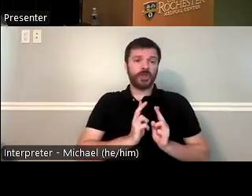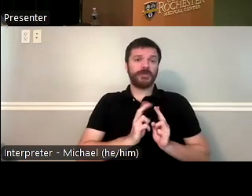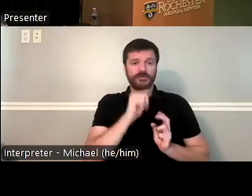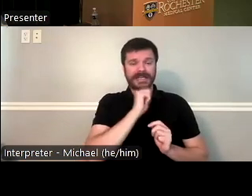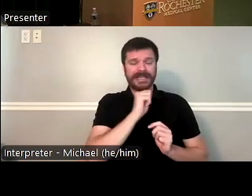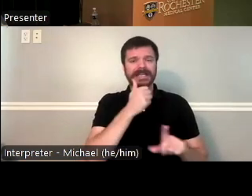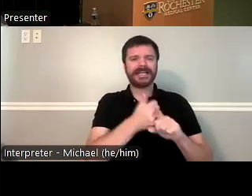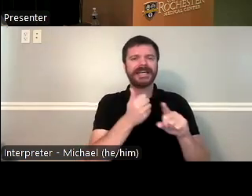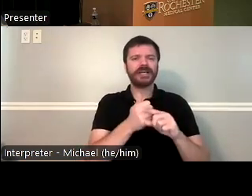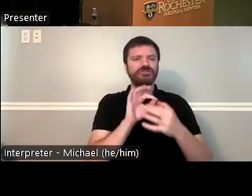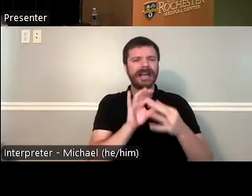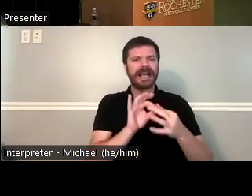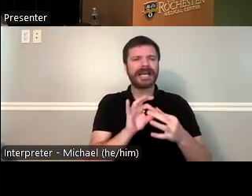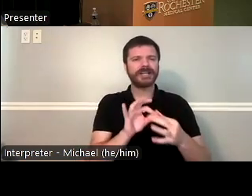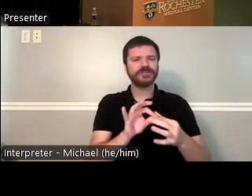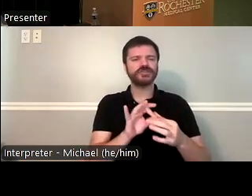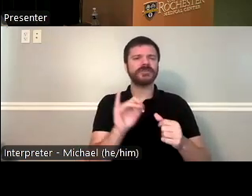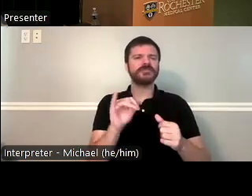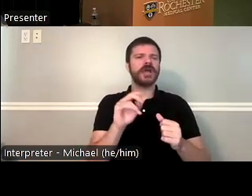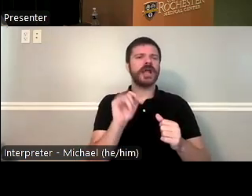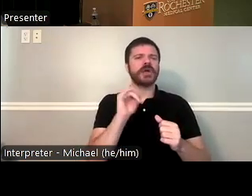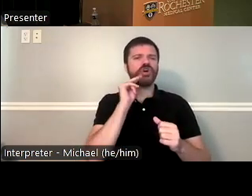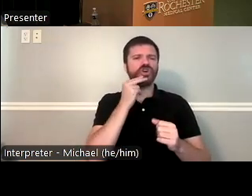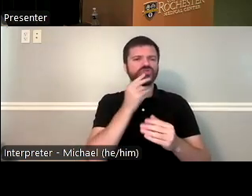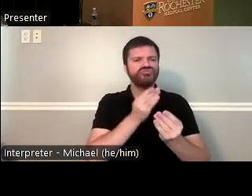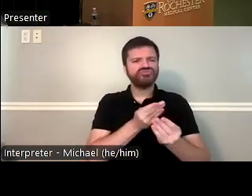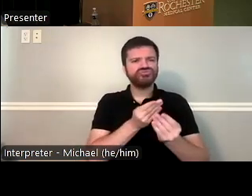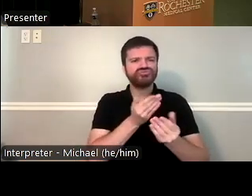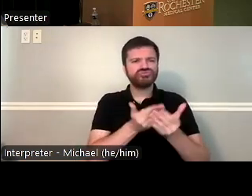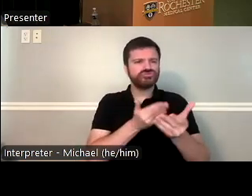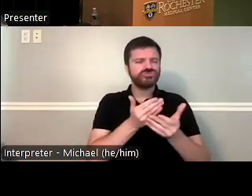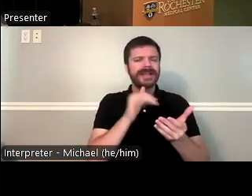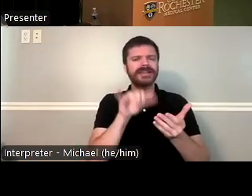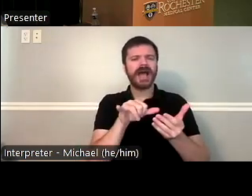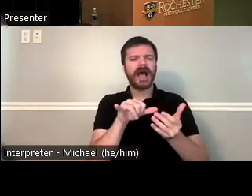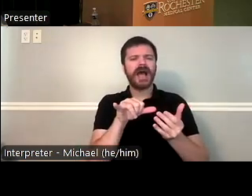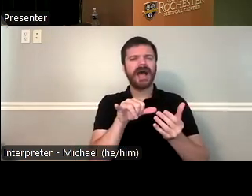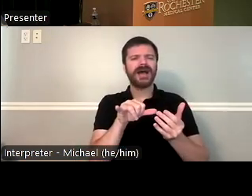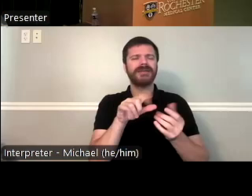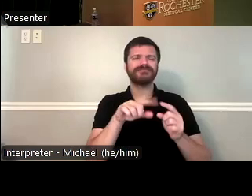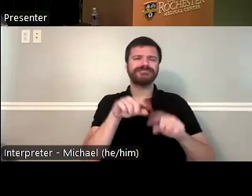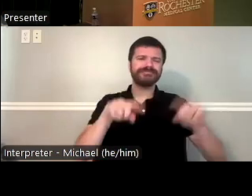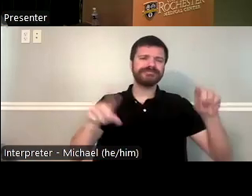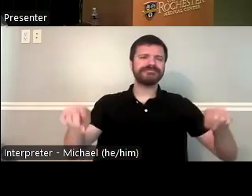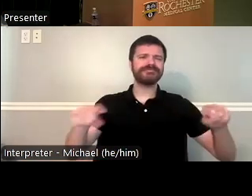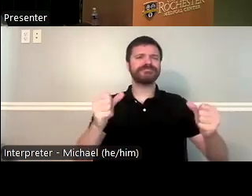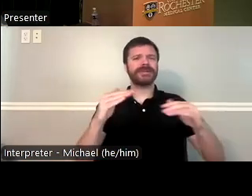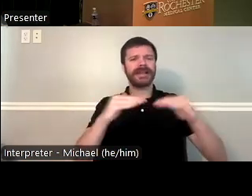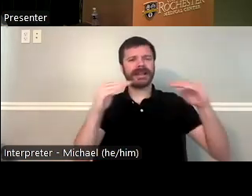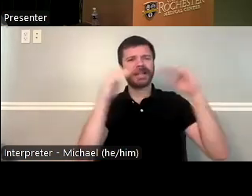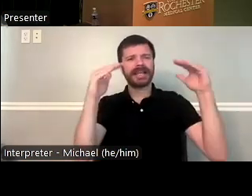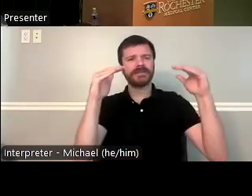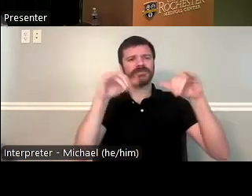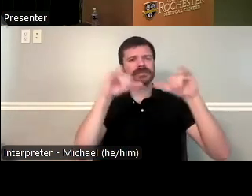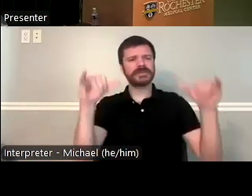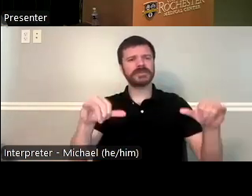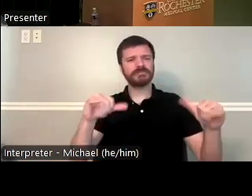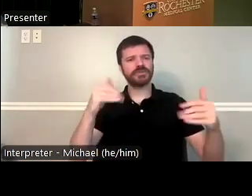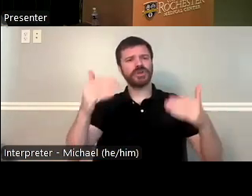relational bonds as I've said it involves Dynamic multi-level systemic processes and we can build